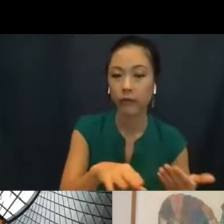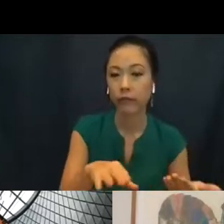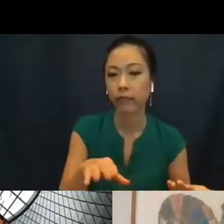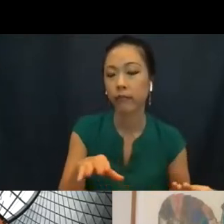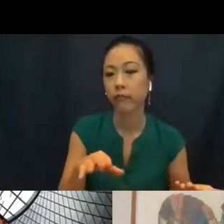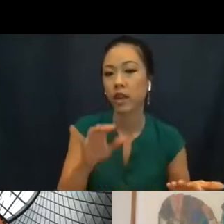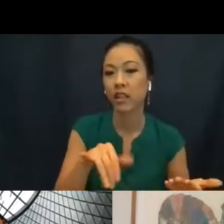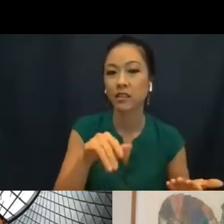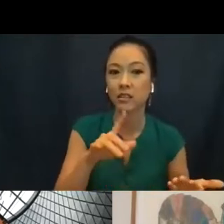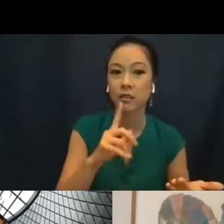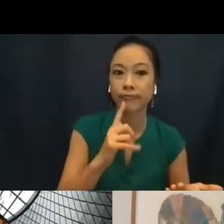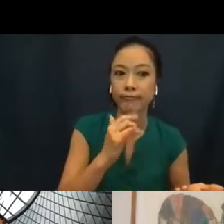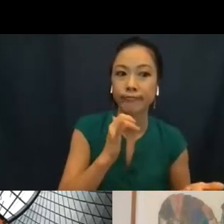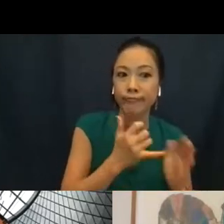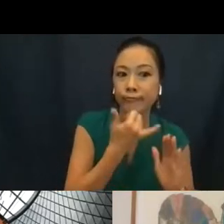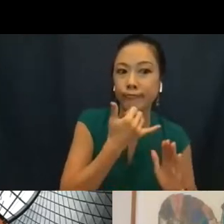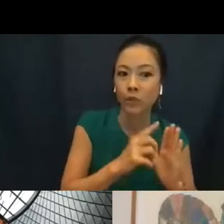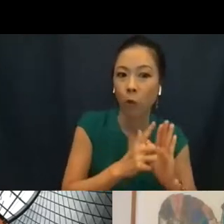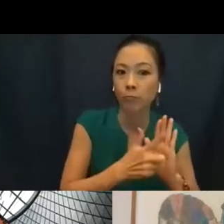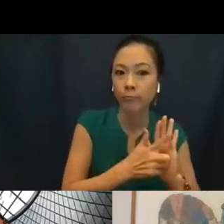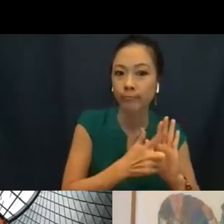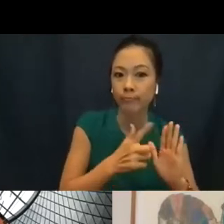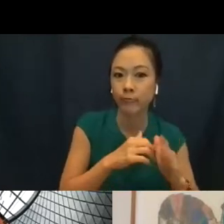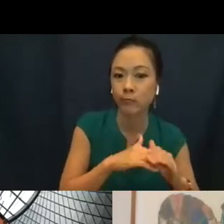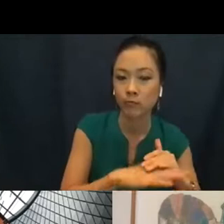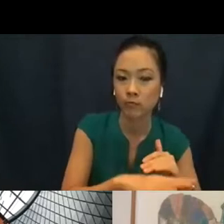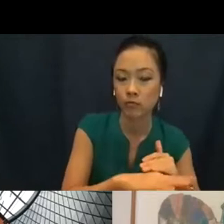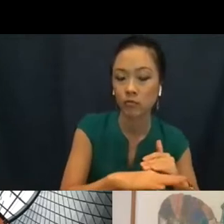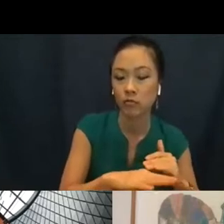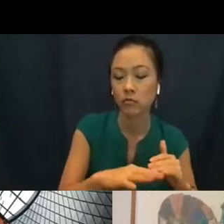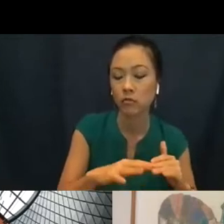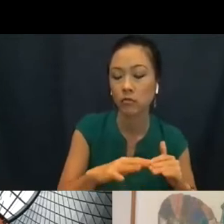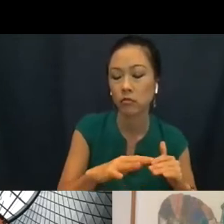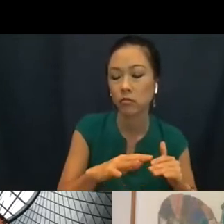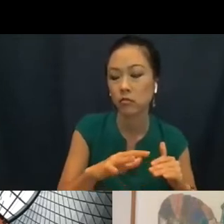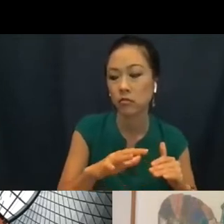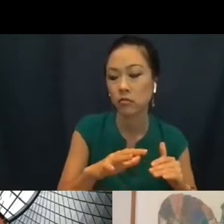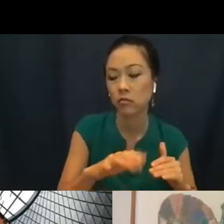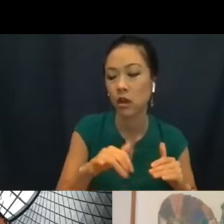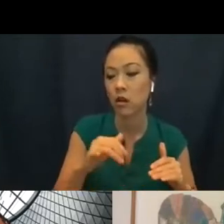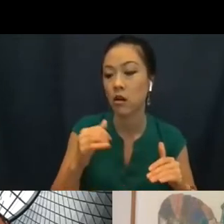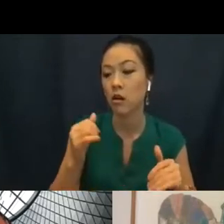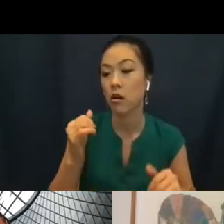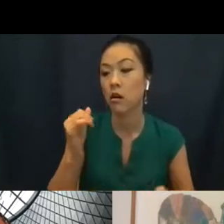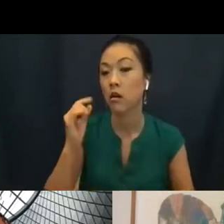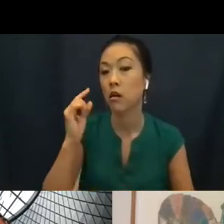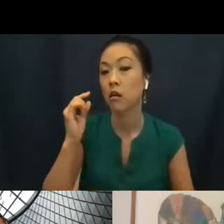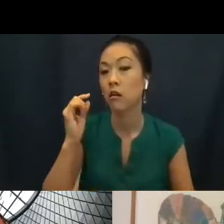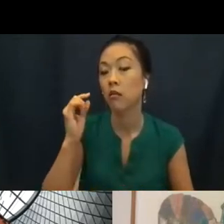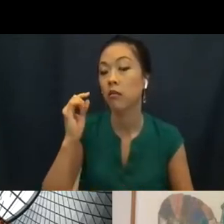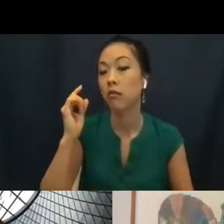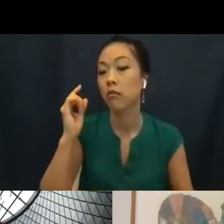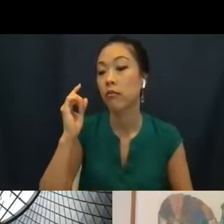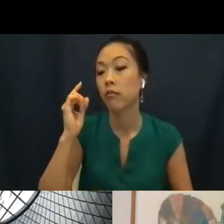otherwise black movement or political Jess churches that might not be "respectable" and